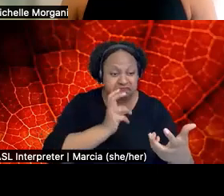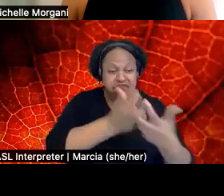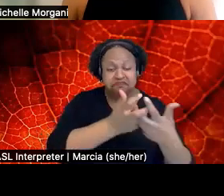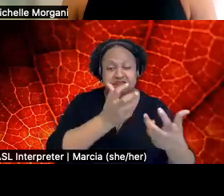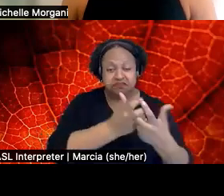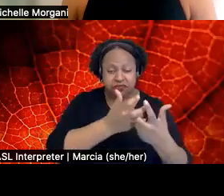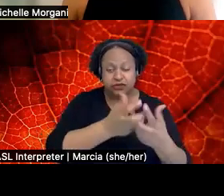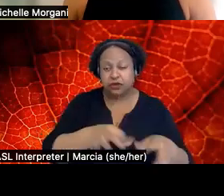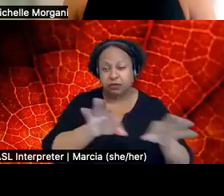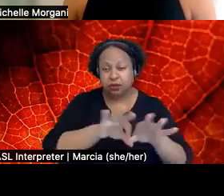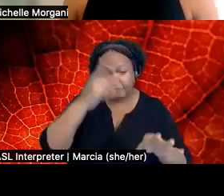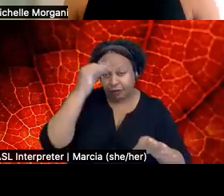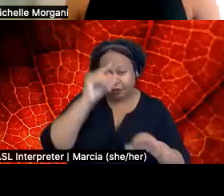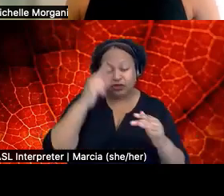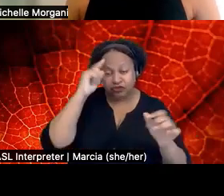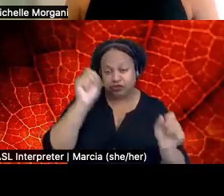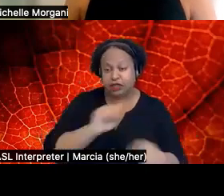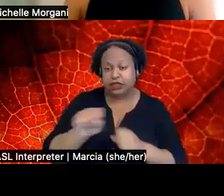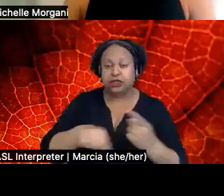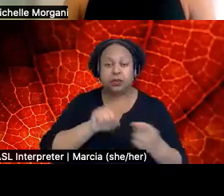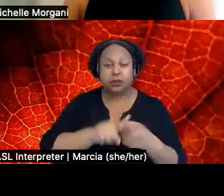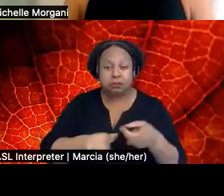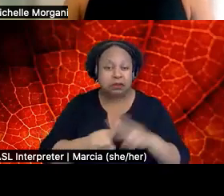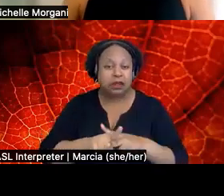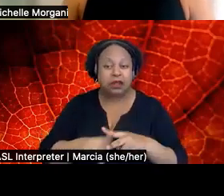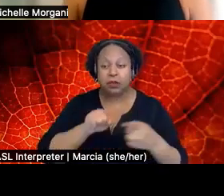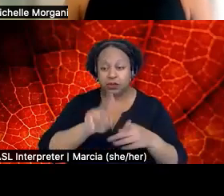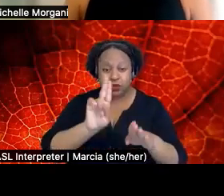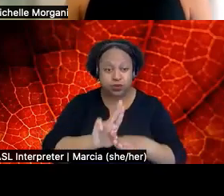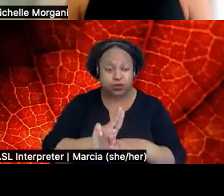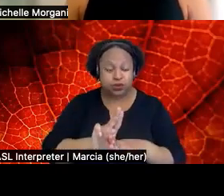And if you think of a normal strategy for taking notes,